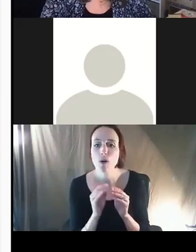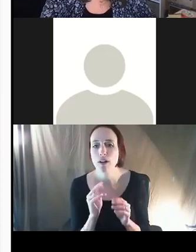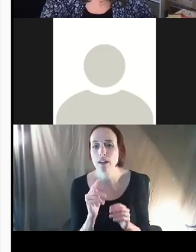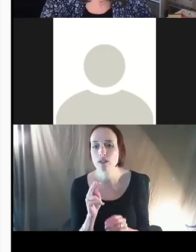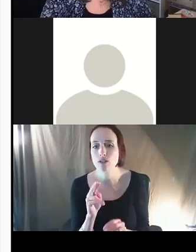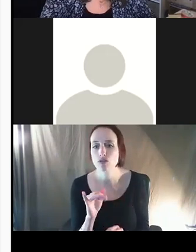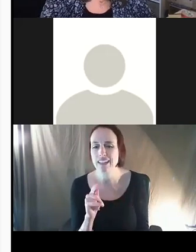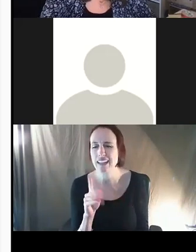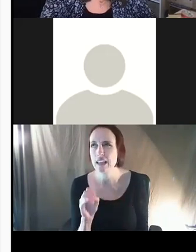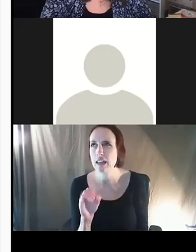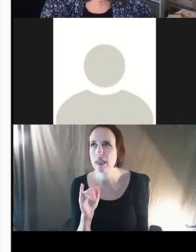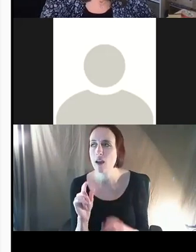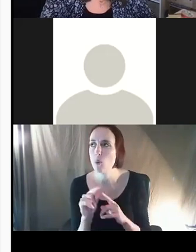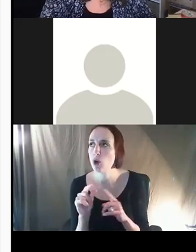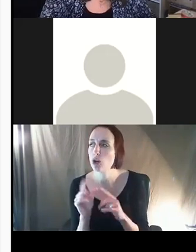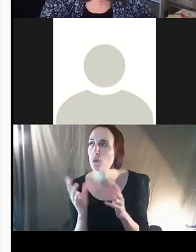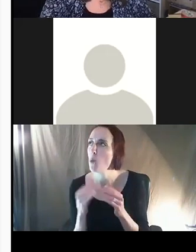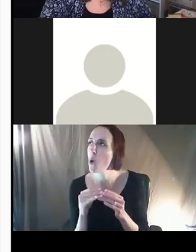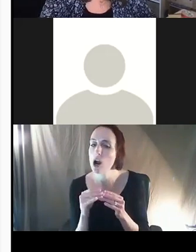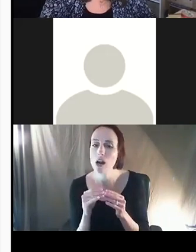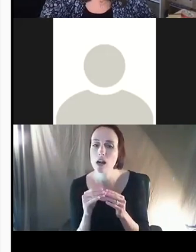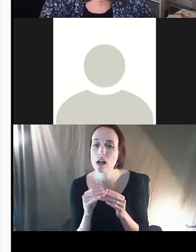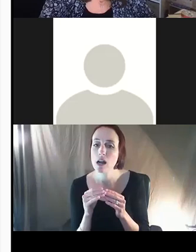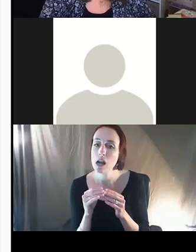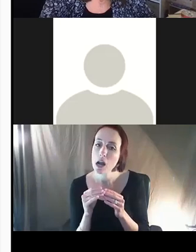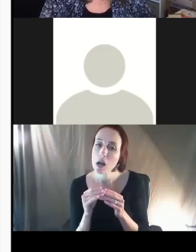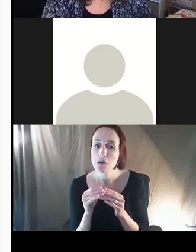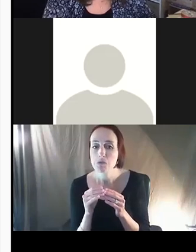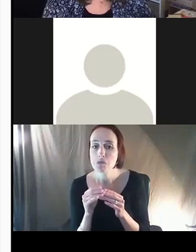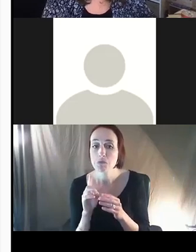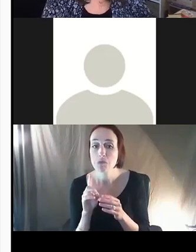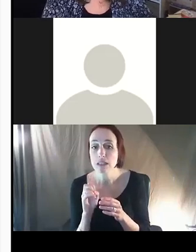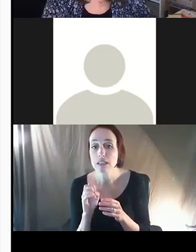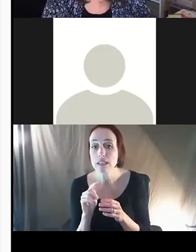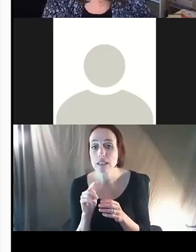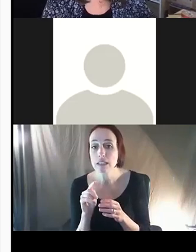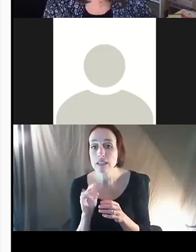Let's see. Let's just say "detail."